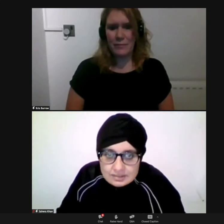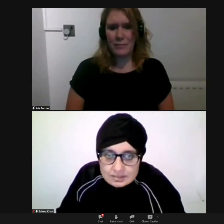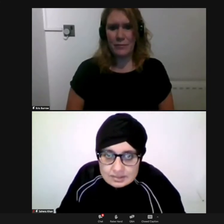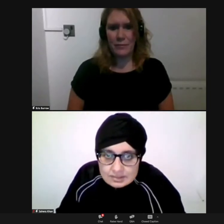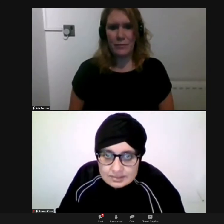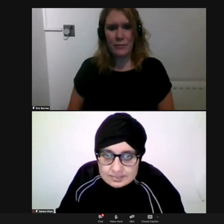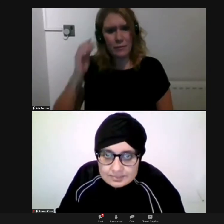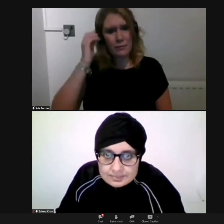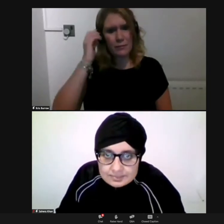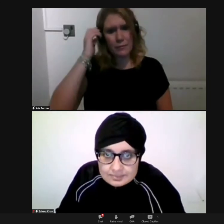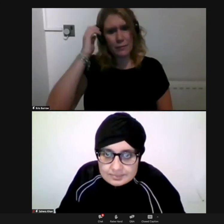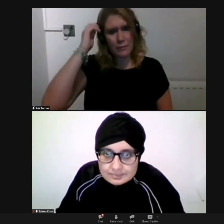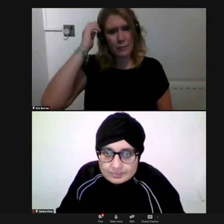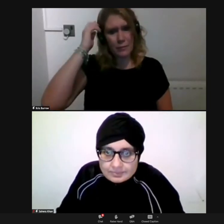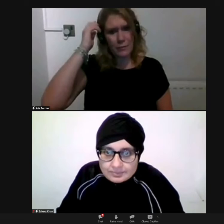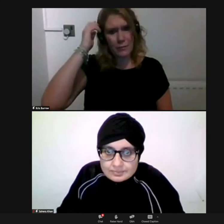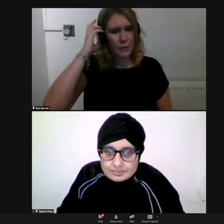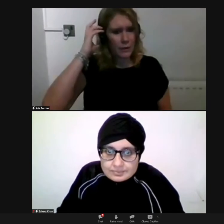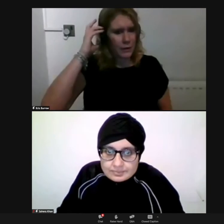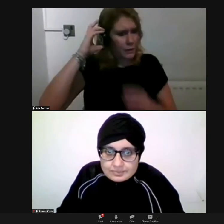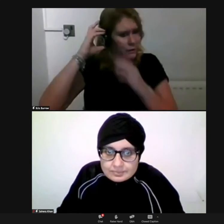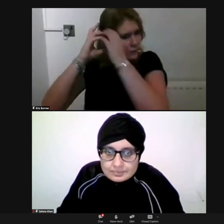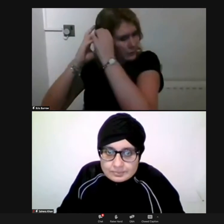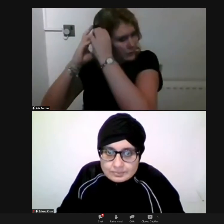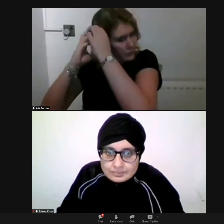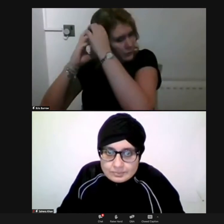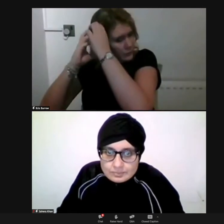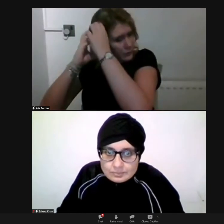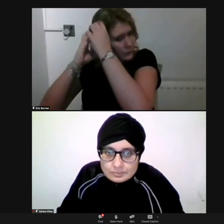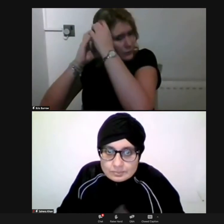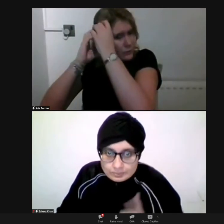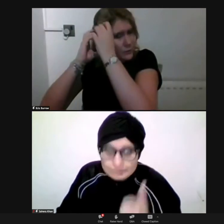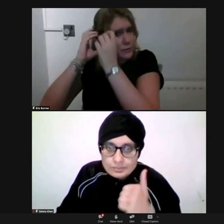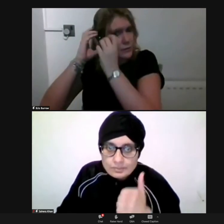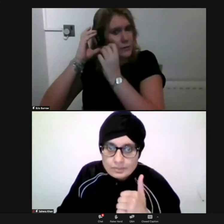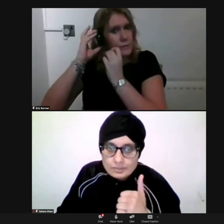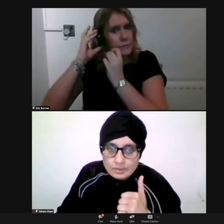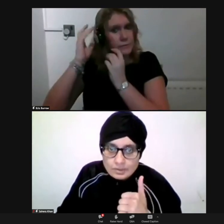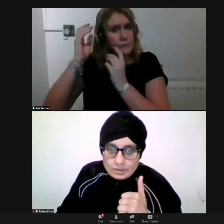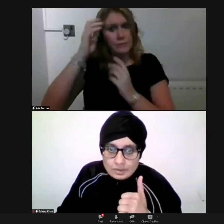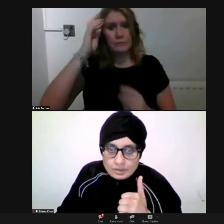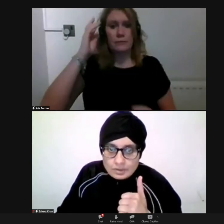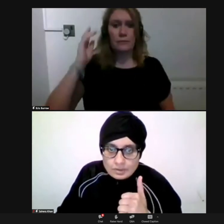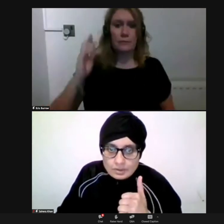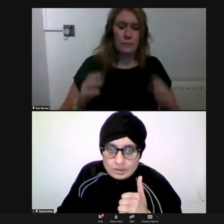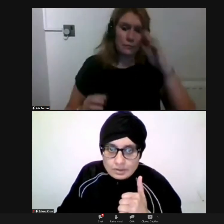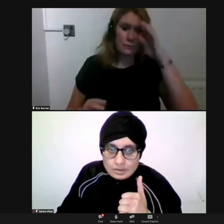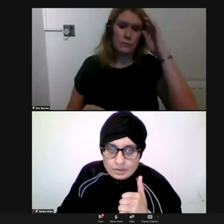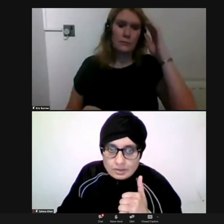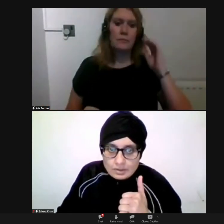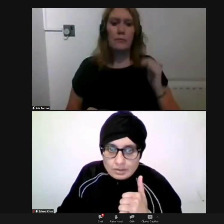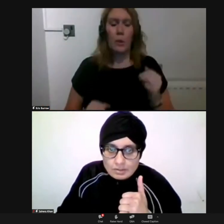While Sahera is getting ready, just